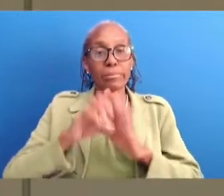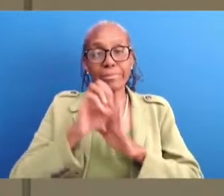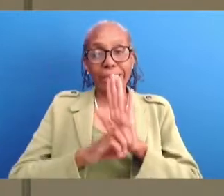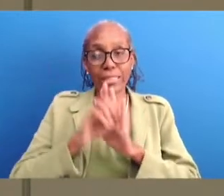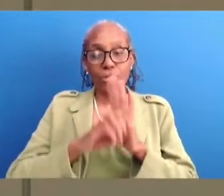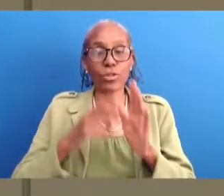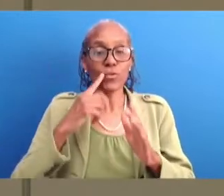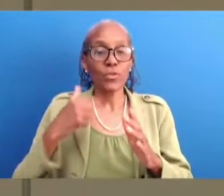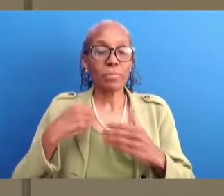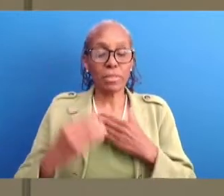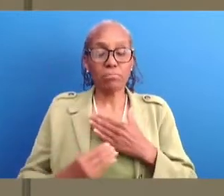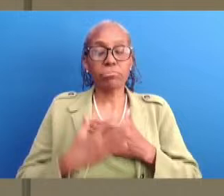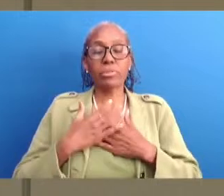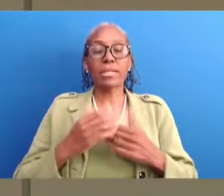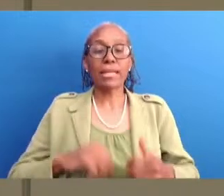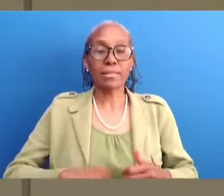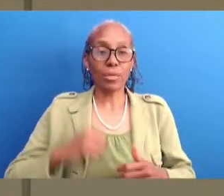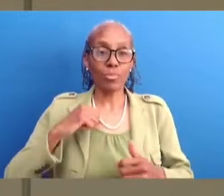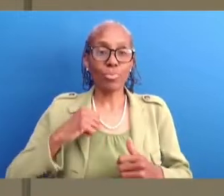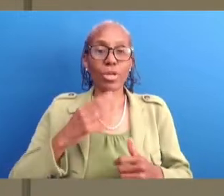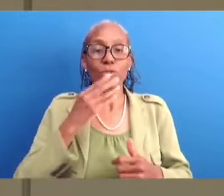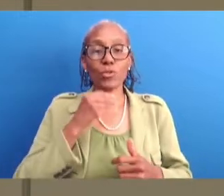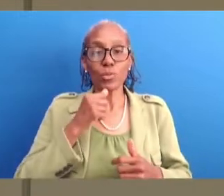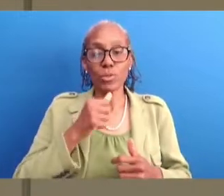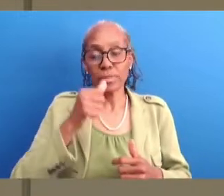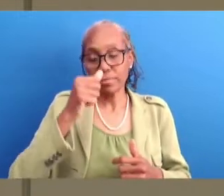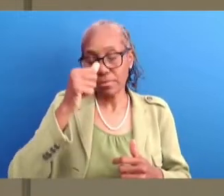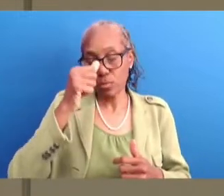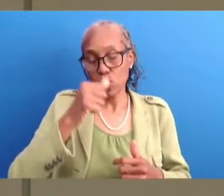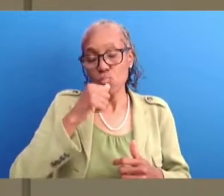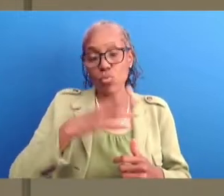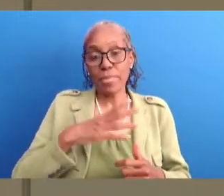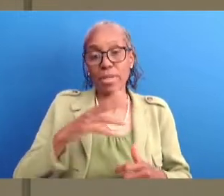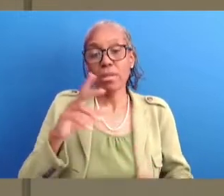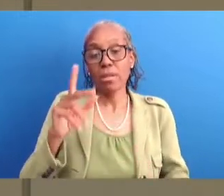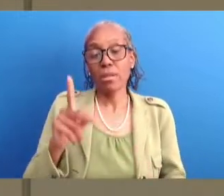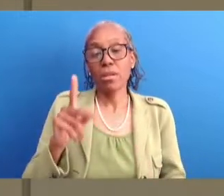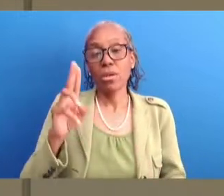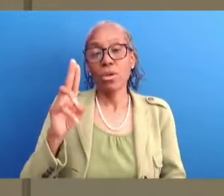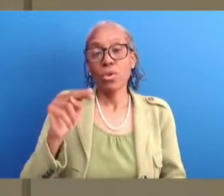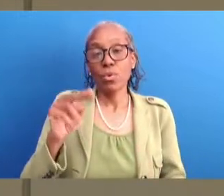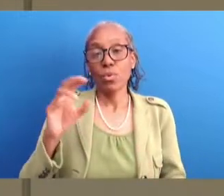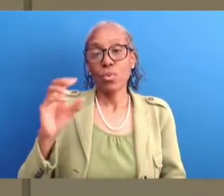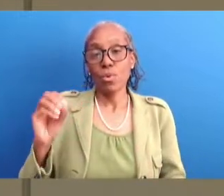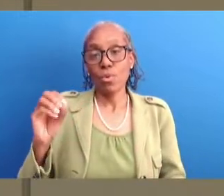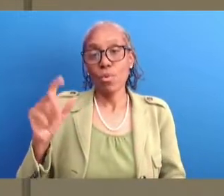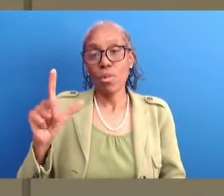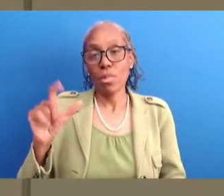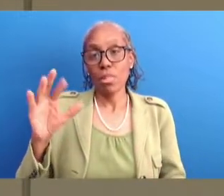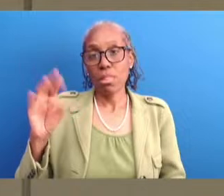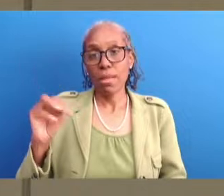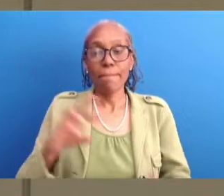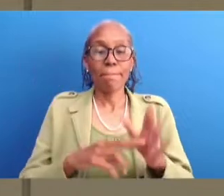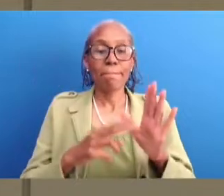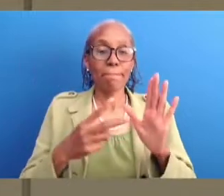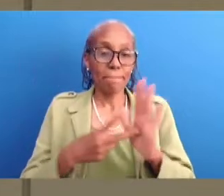THE ANIMATING ETHOS FOR ME AS A